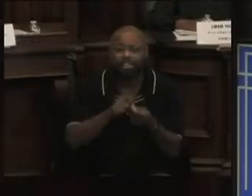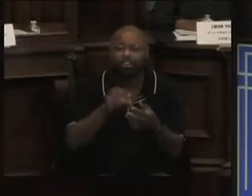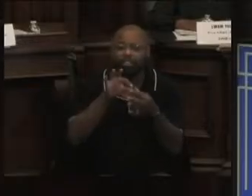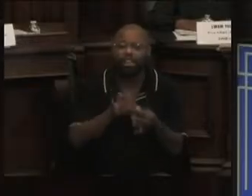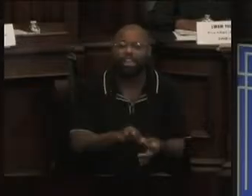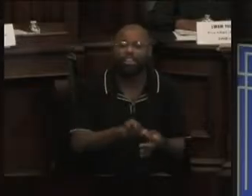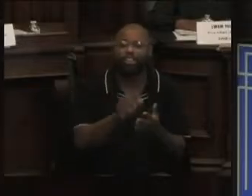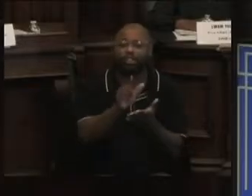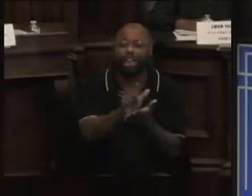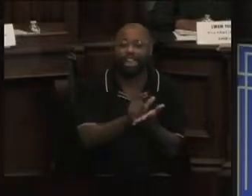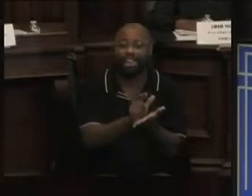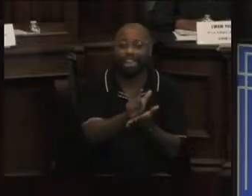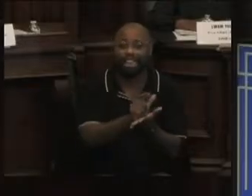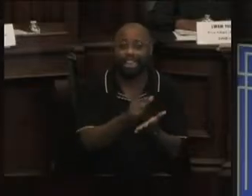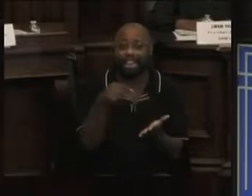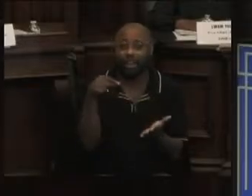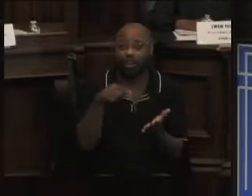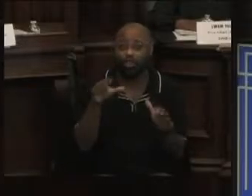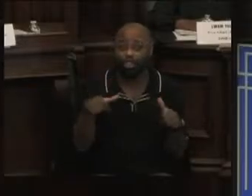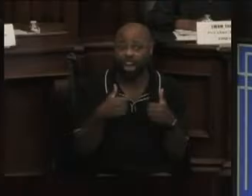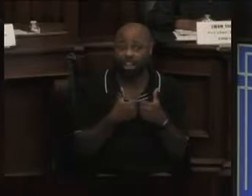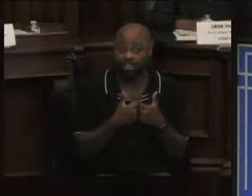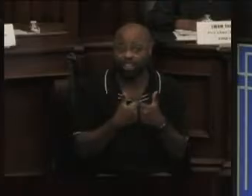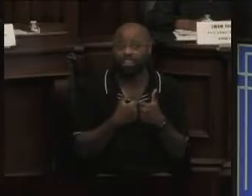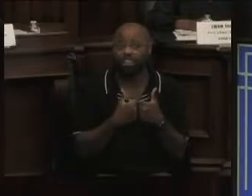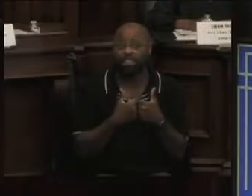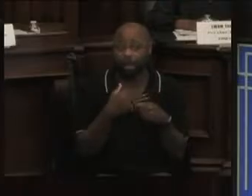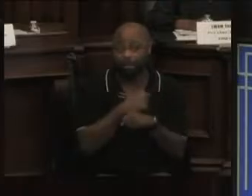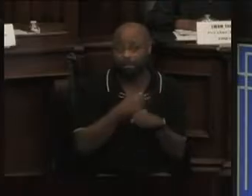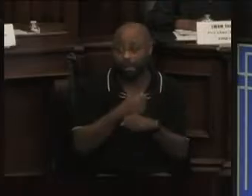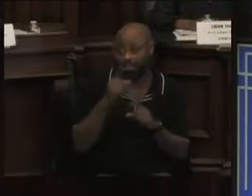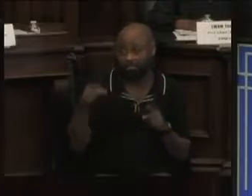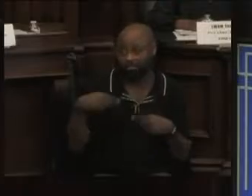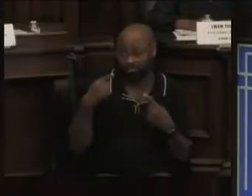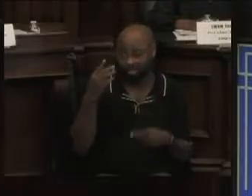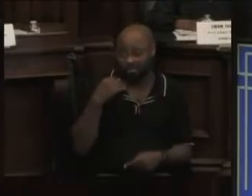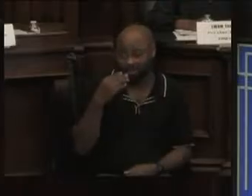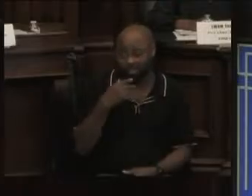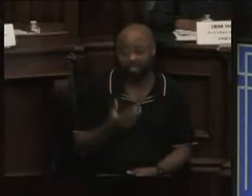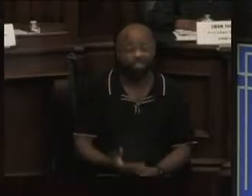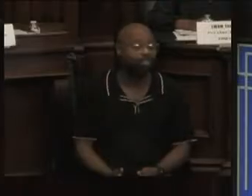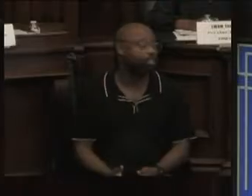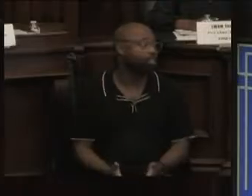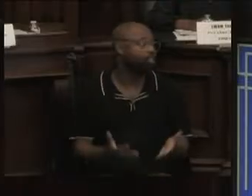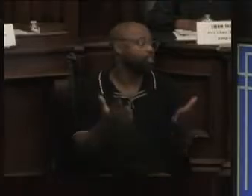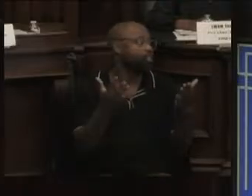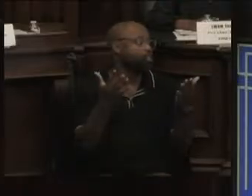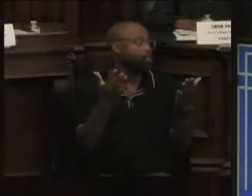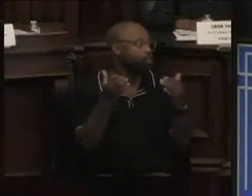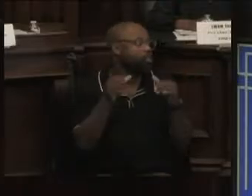engagements. People still don't understand. And particularly